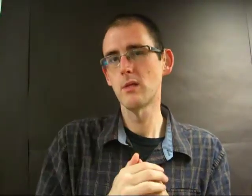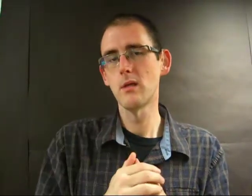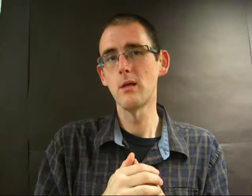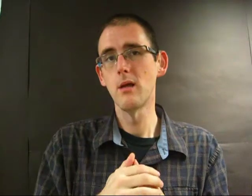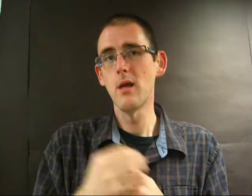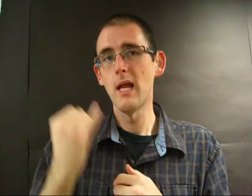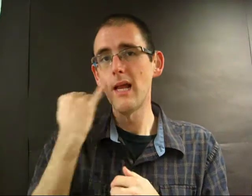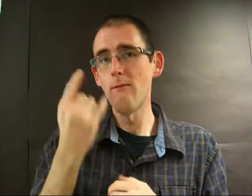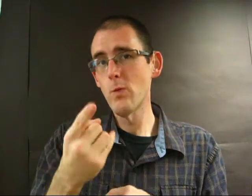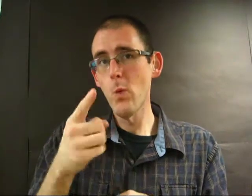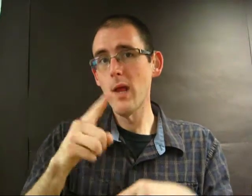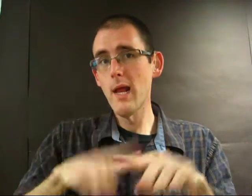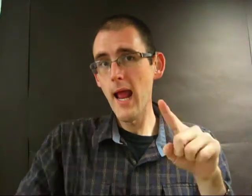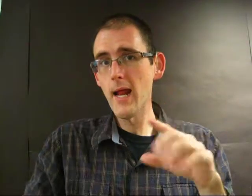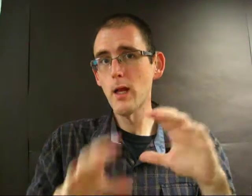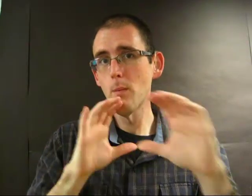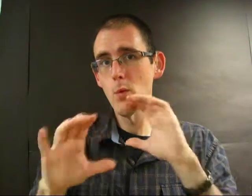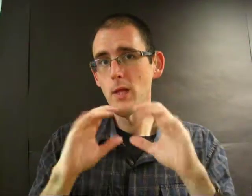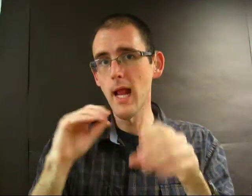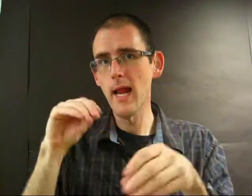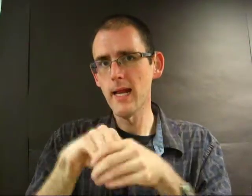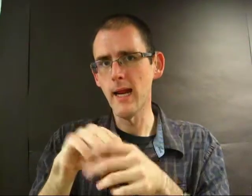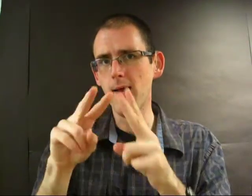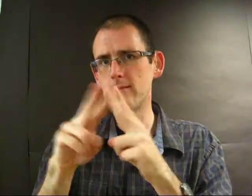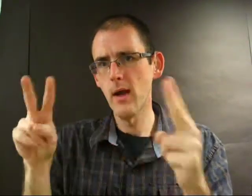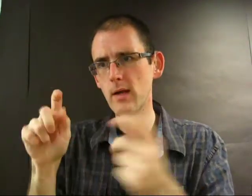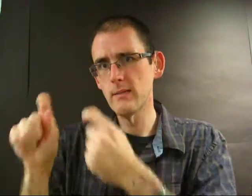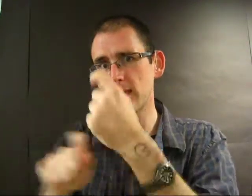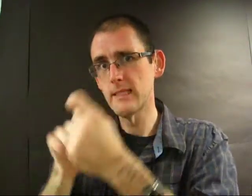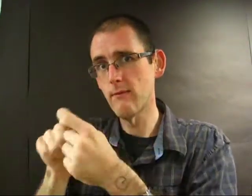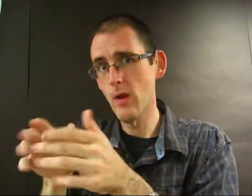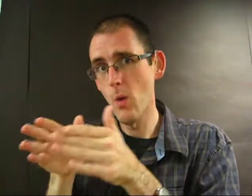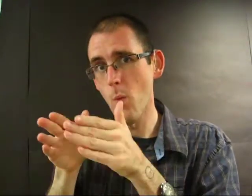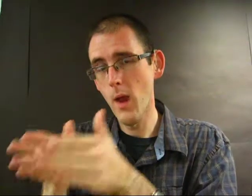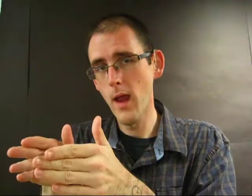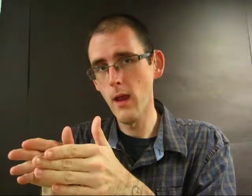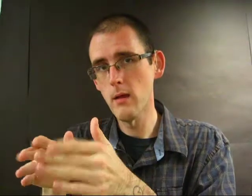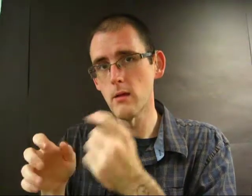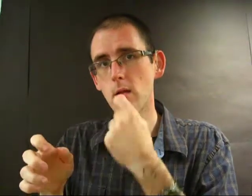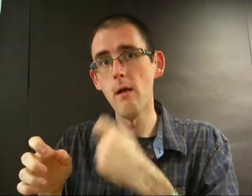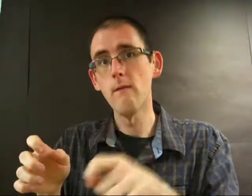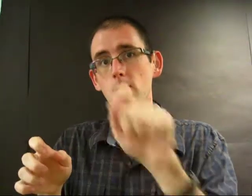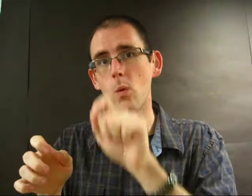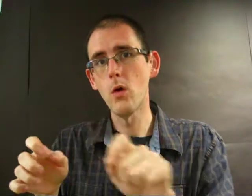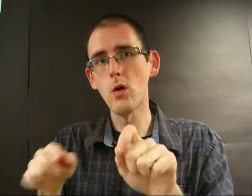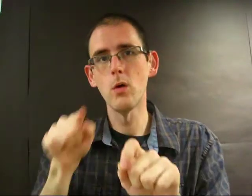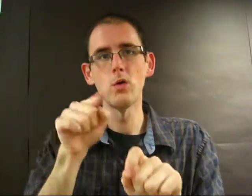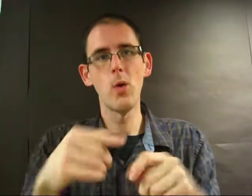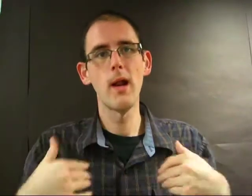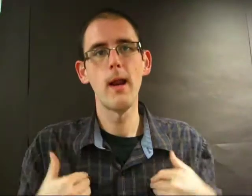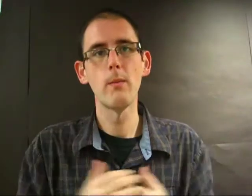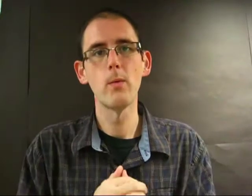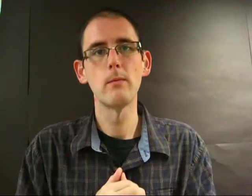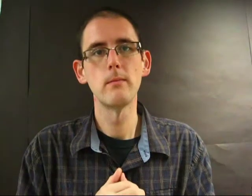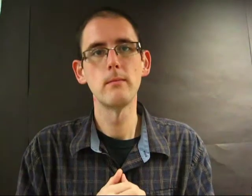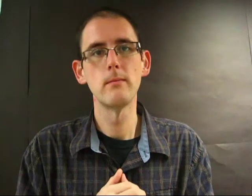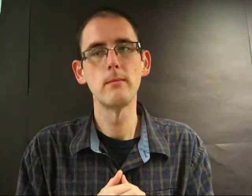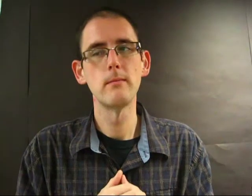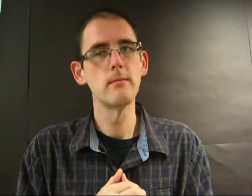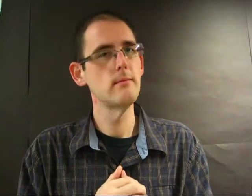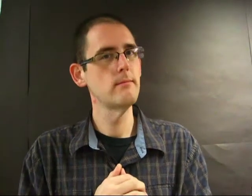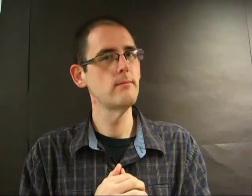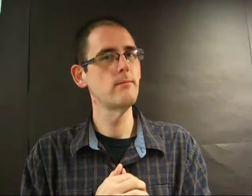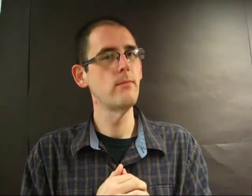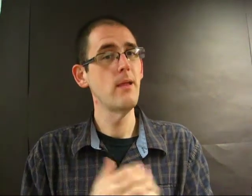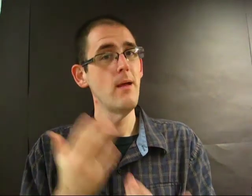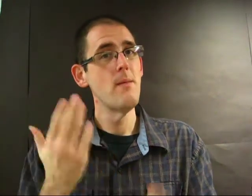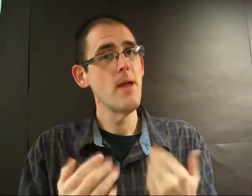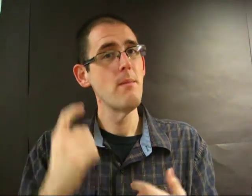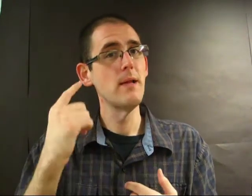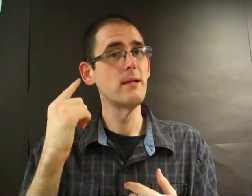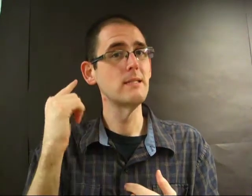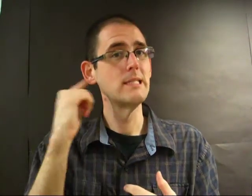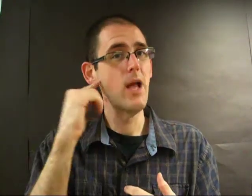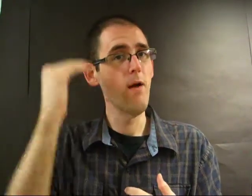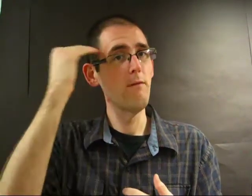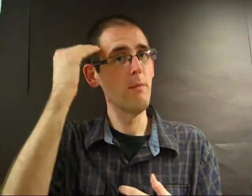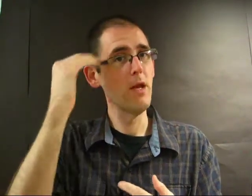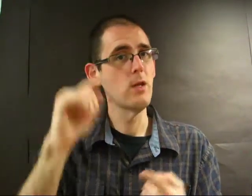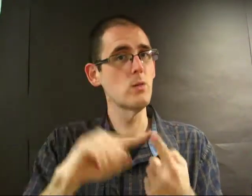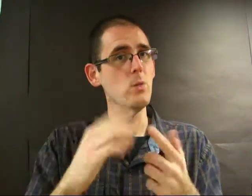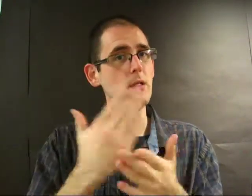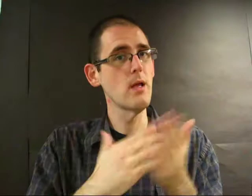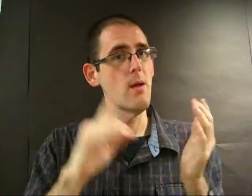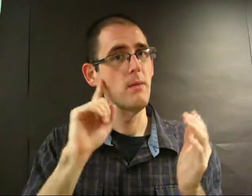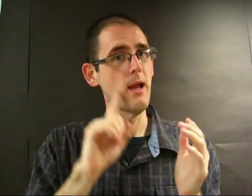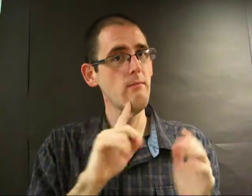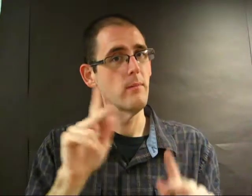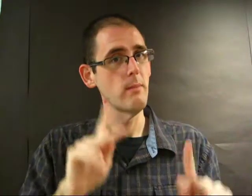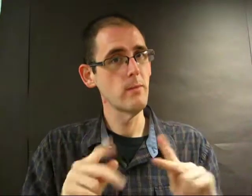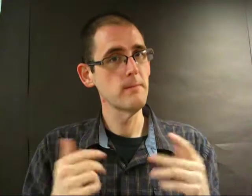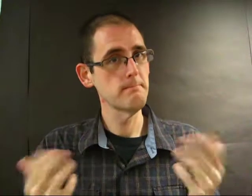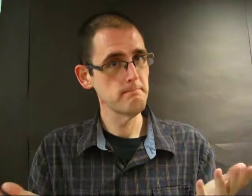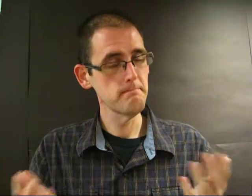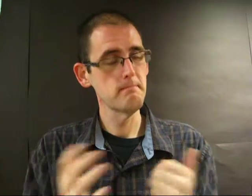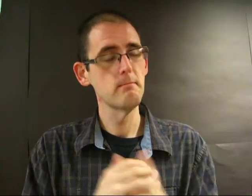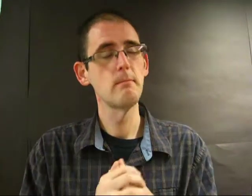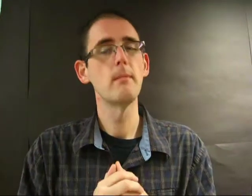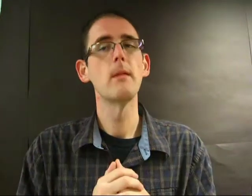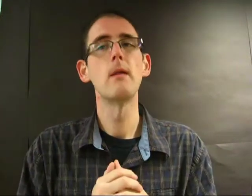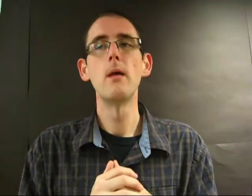"If you can't communicate in this specific manner, then you are an animal." This might sound familiar to some deaf people.